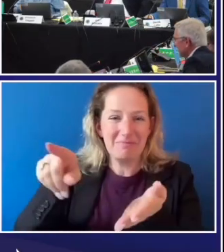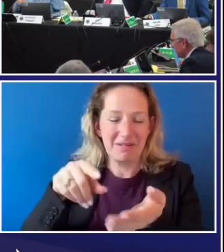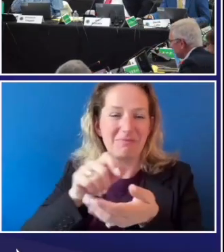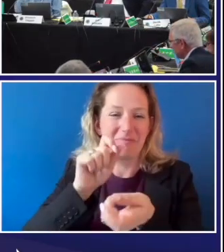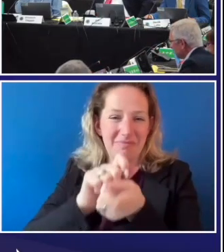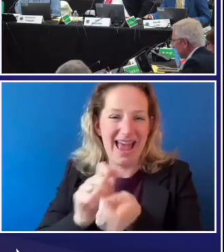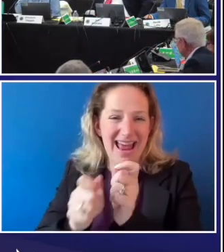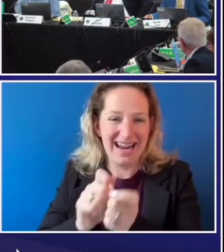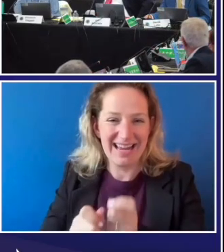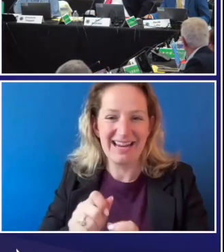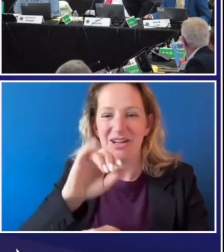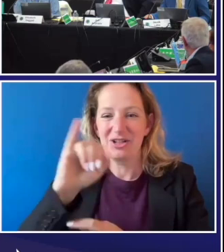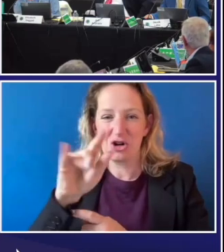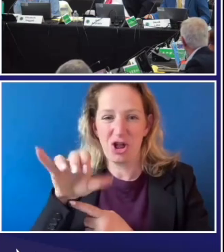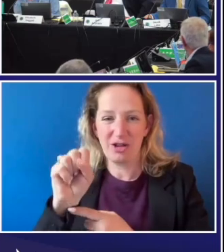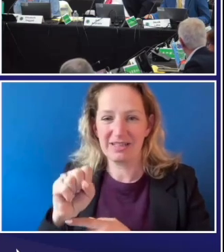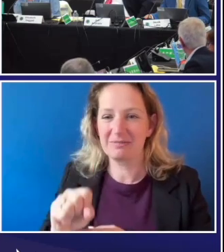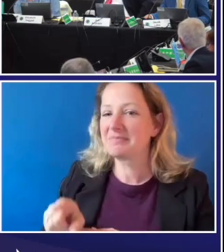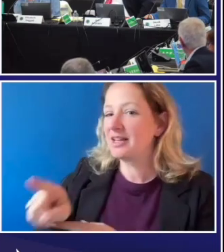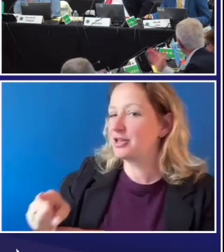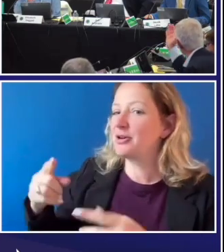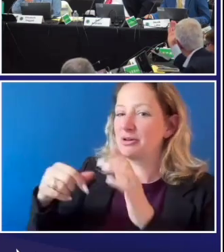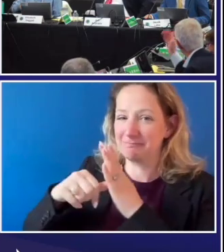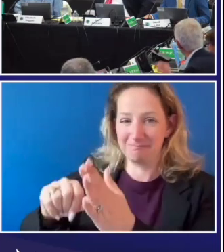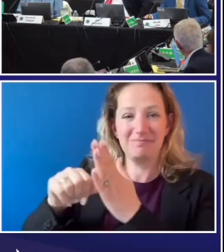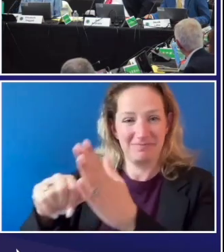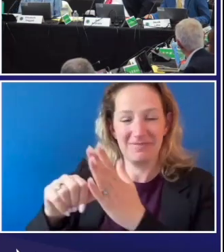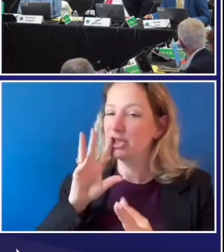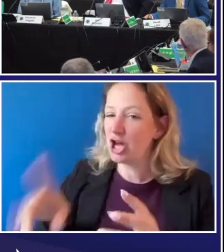You all raised the importance of peer review throughout the accreditation process. This is the apartment's equivalent.